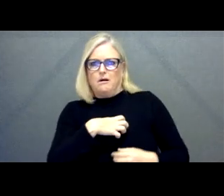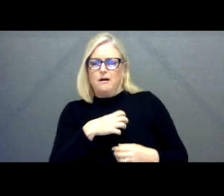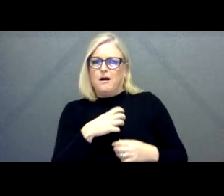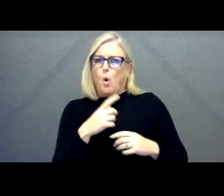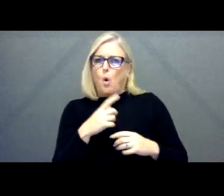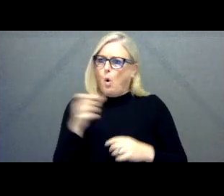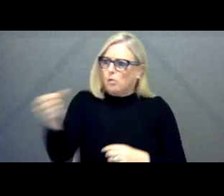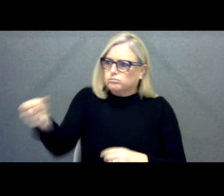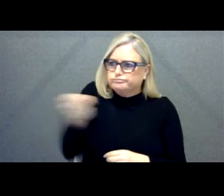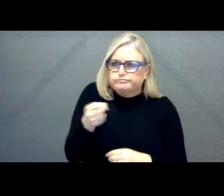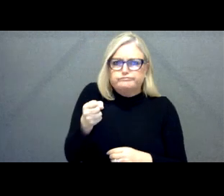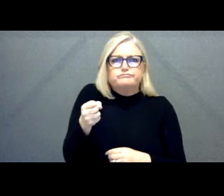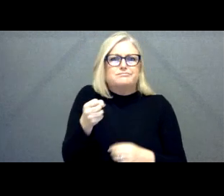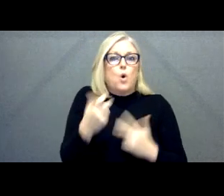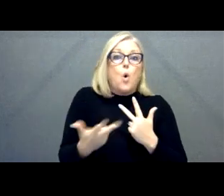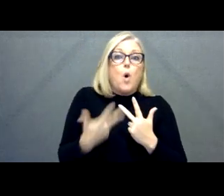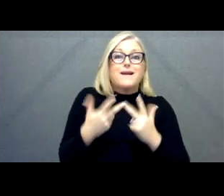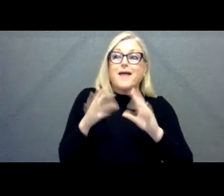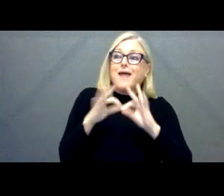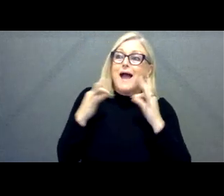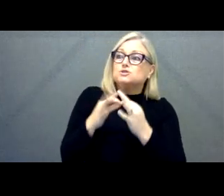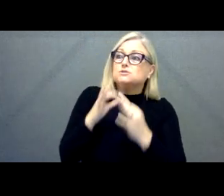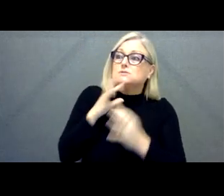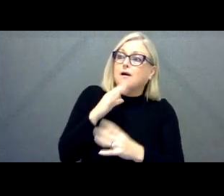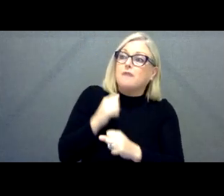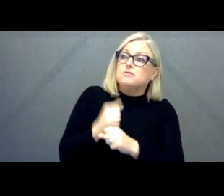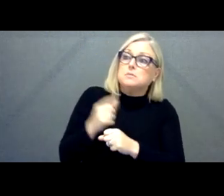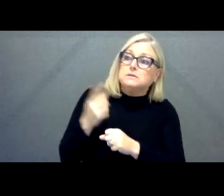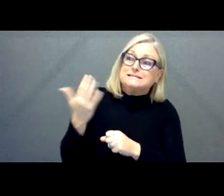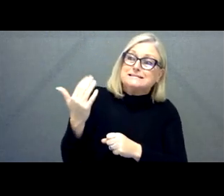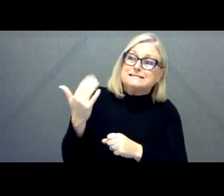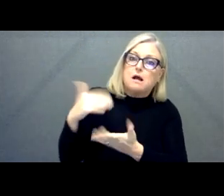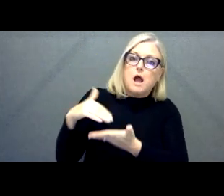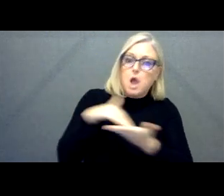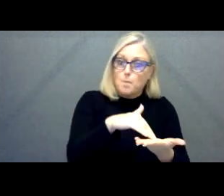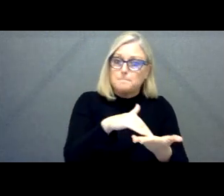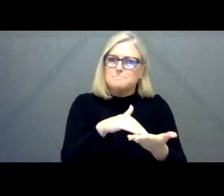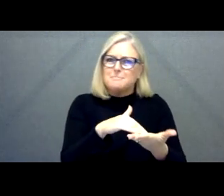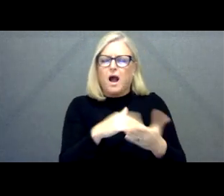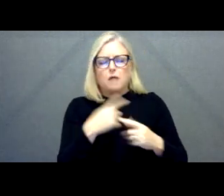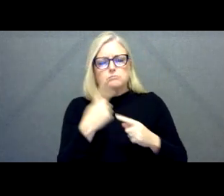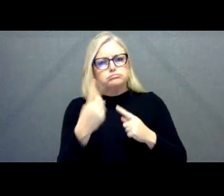there another agency that might be able to help and again a lot of you being from agencies um I